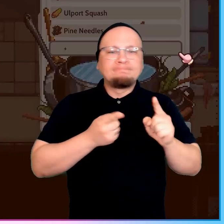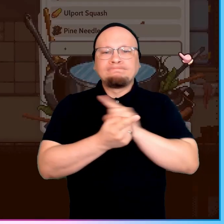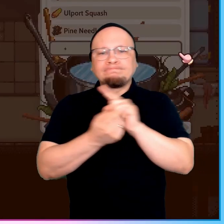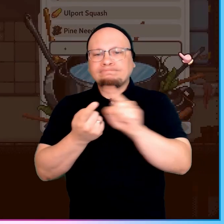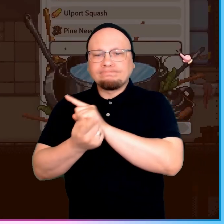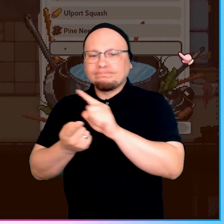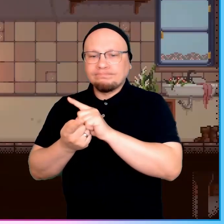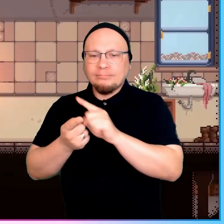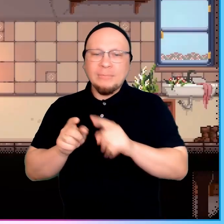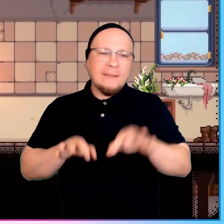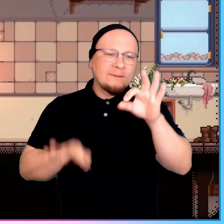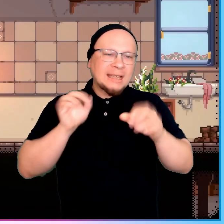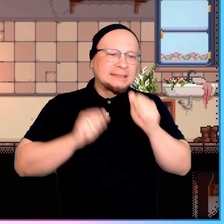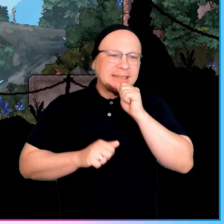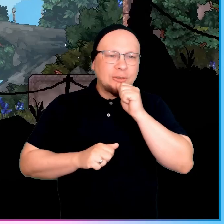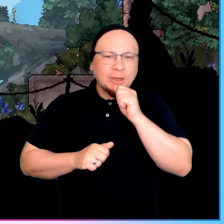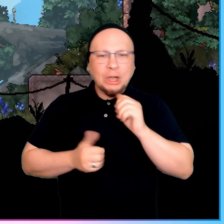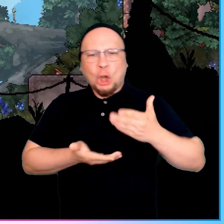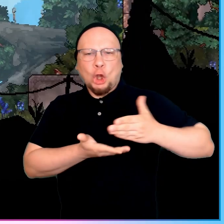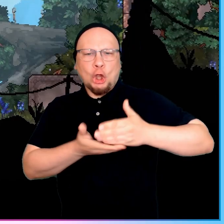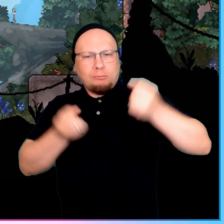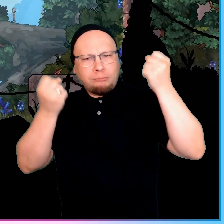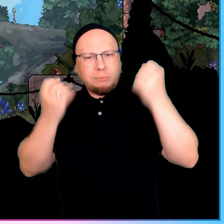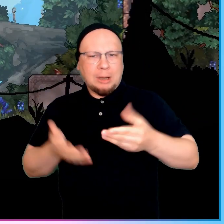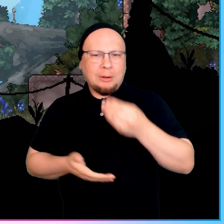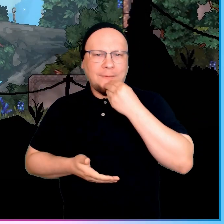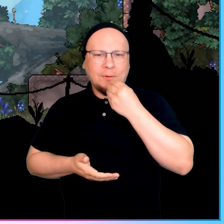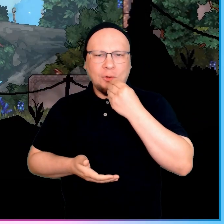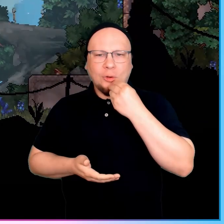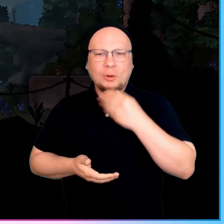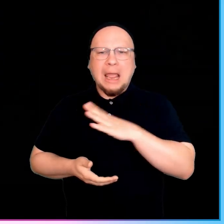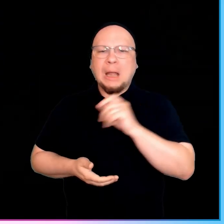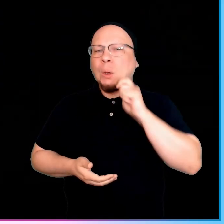cook all sorts of delightful foods, and get entangled in the enchanting story.